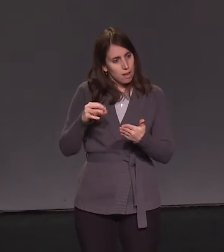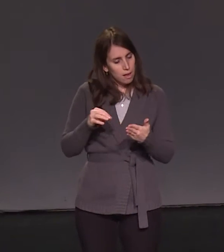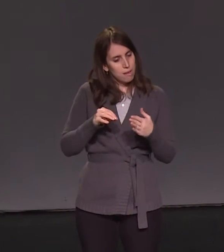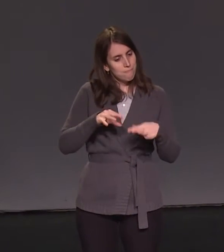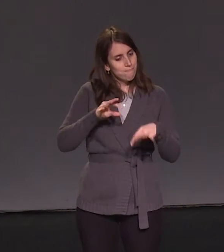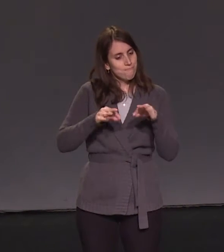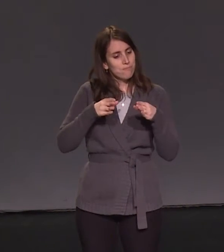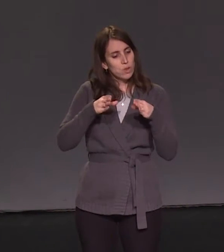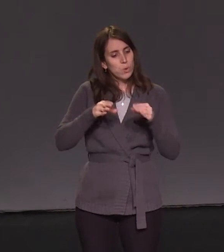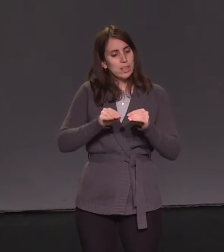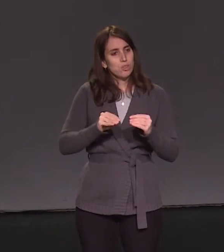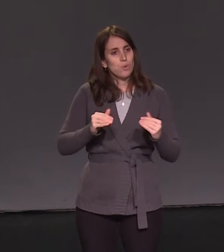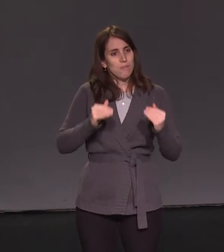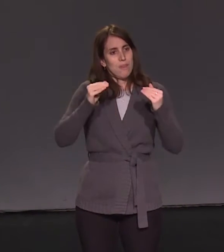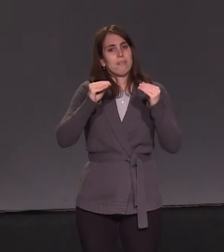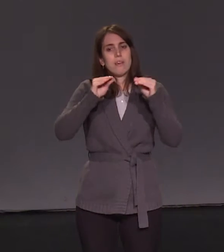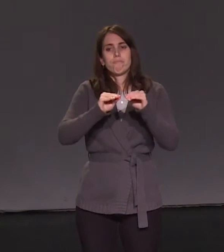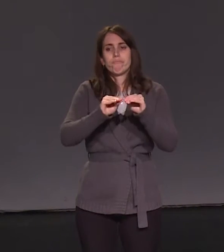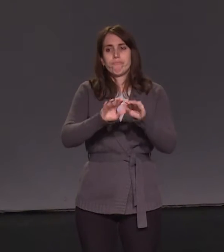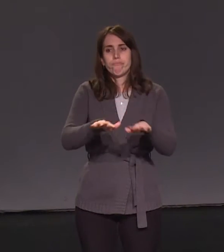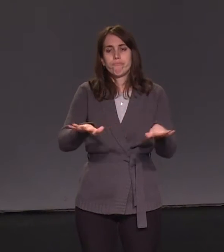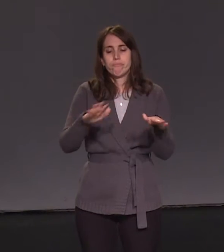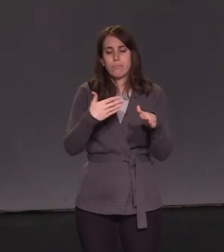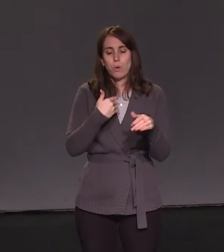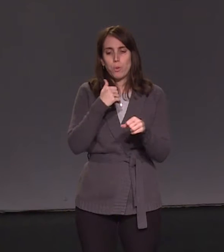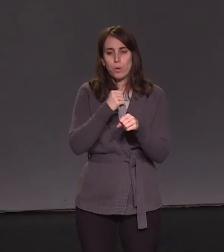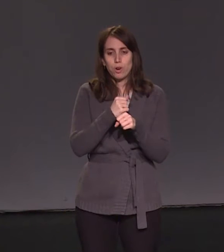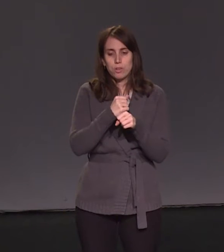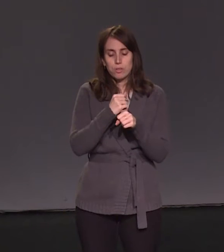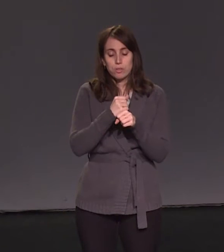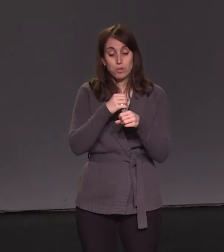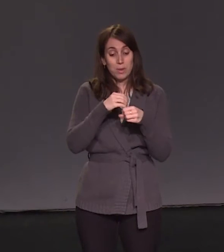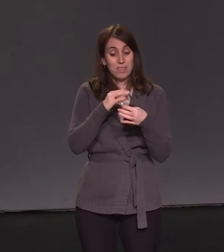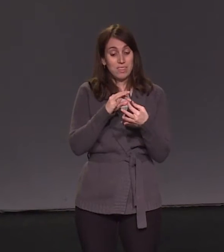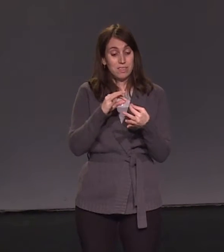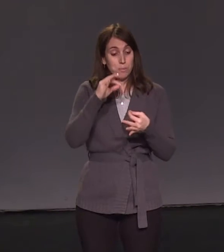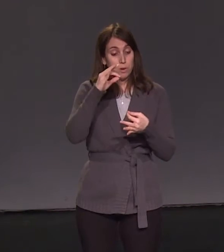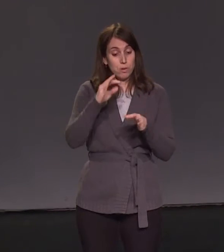So in this spirit of openness to the many, many ways technology can advance the field,